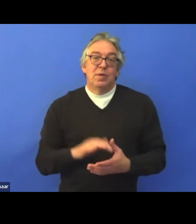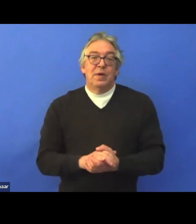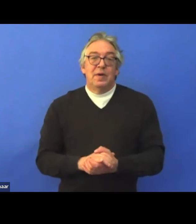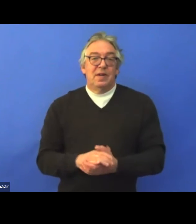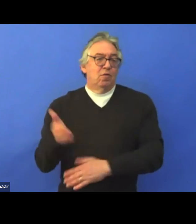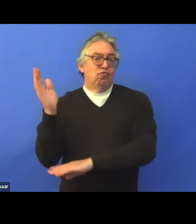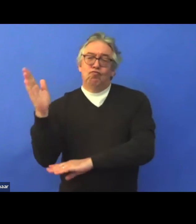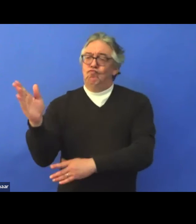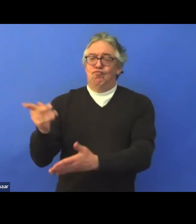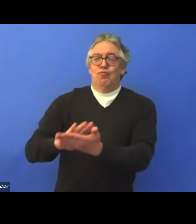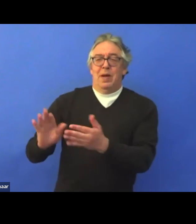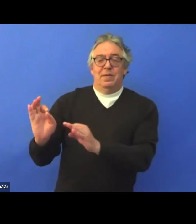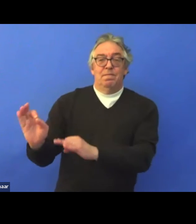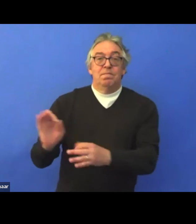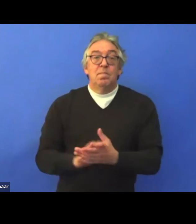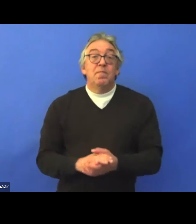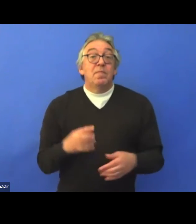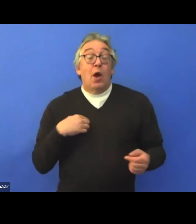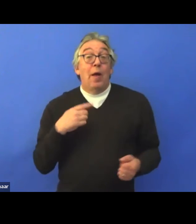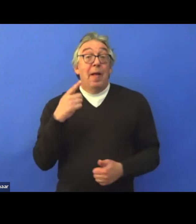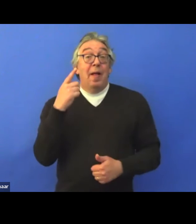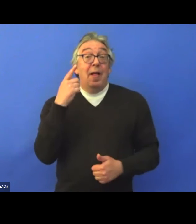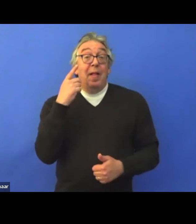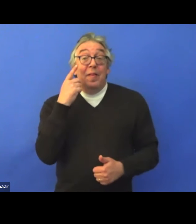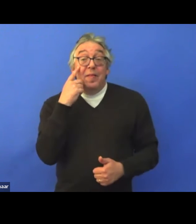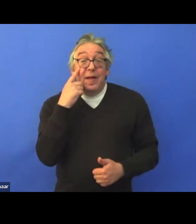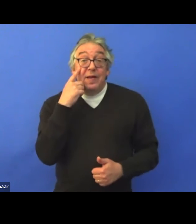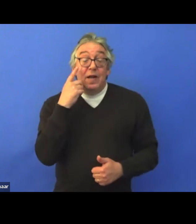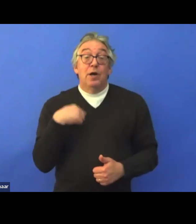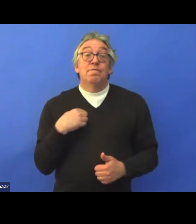I think we unfortunately we aren't going to be joined by Grace.